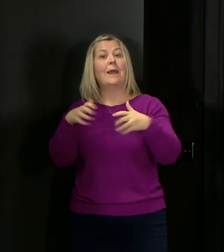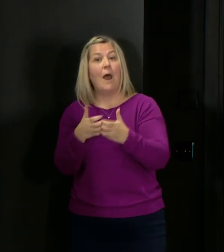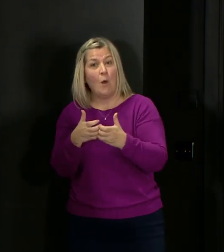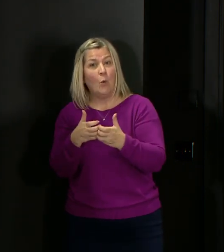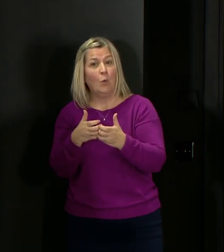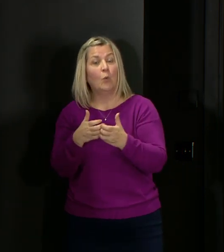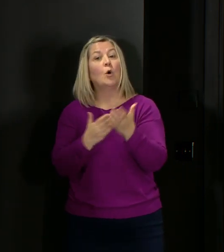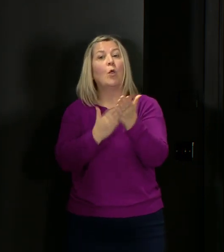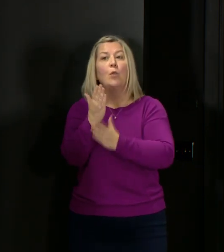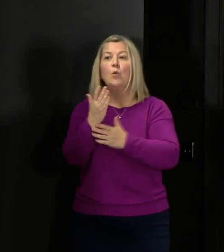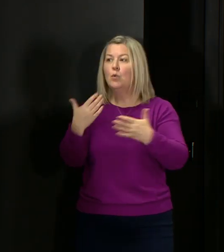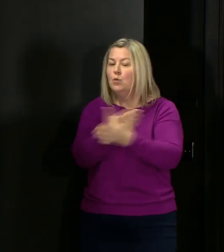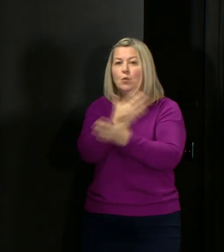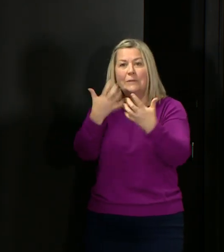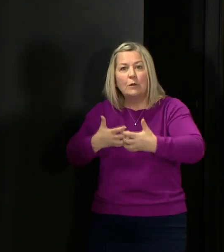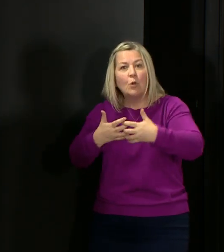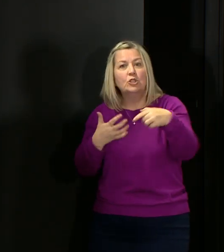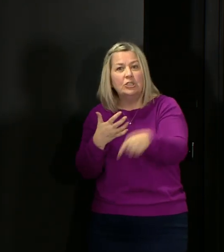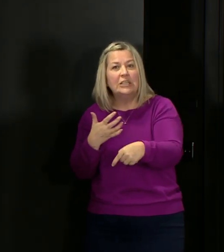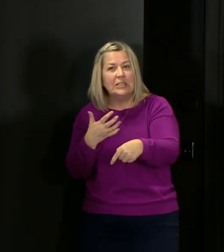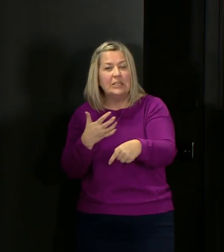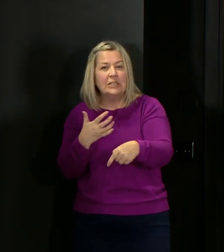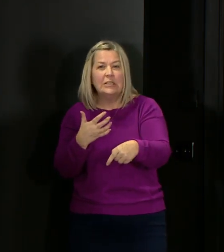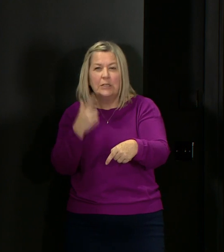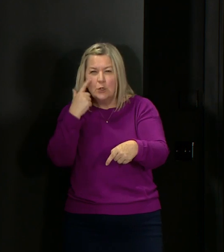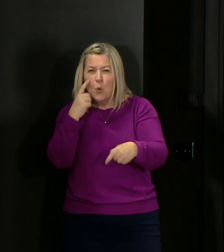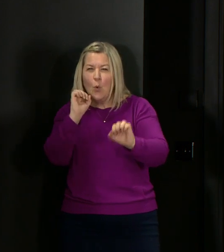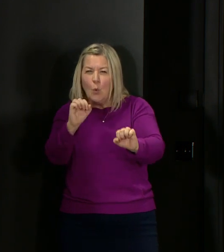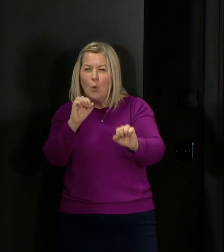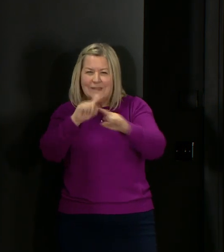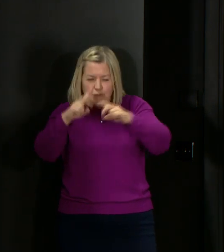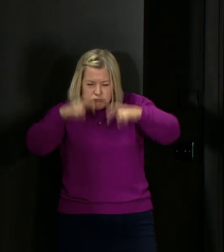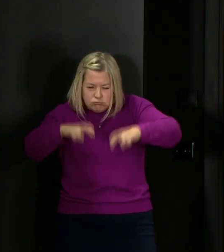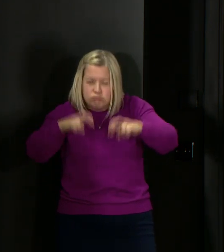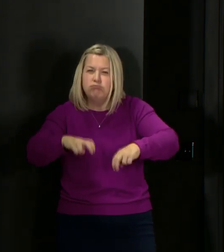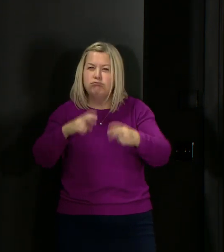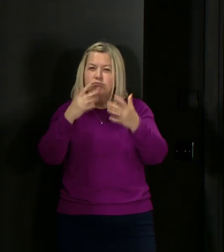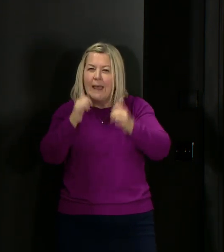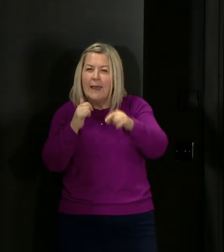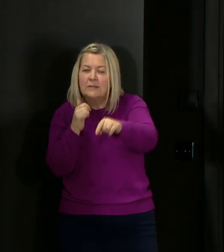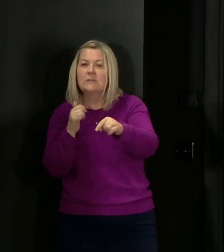the emerging technologies, in serology testing, and already we are starting to get some results